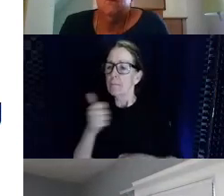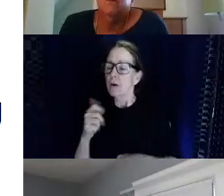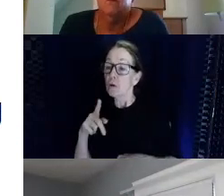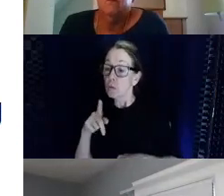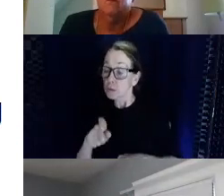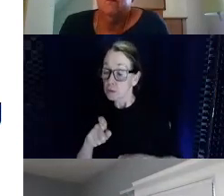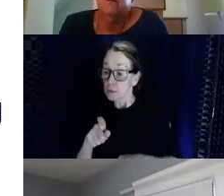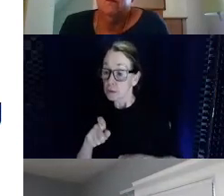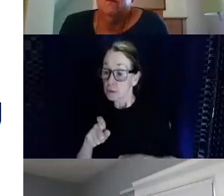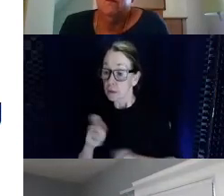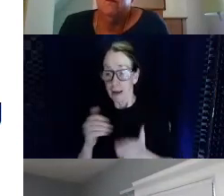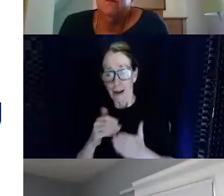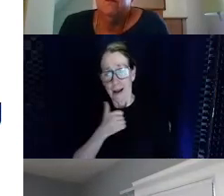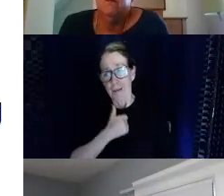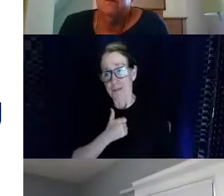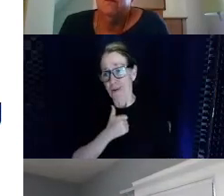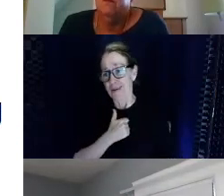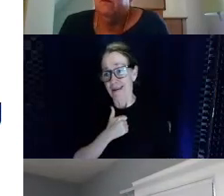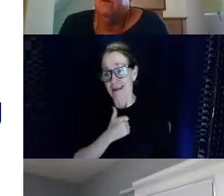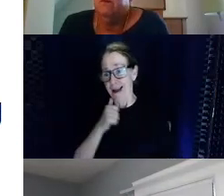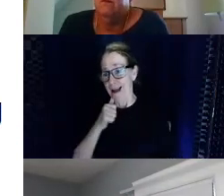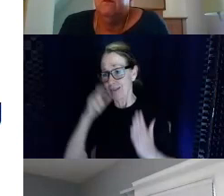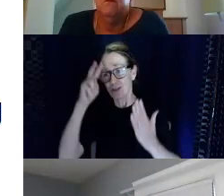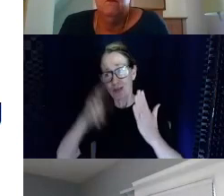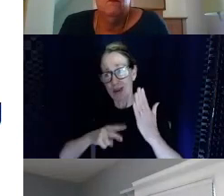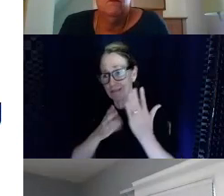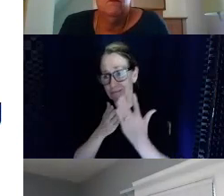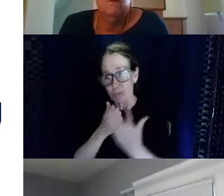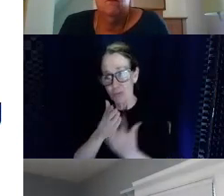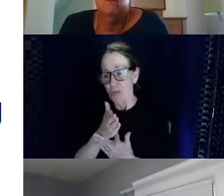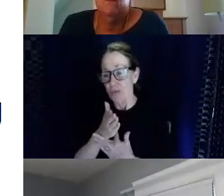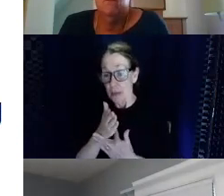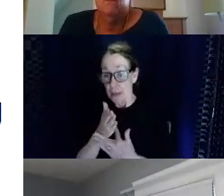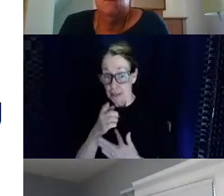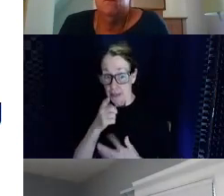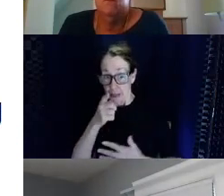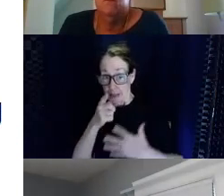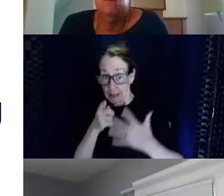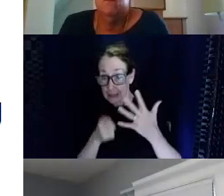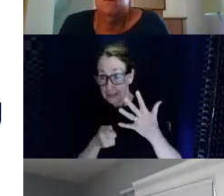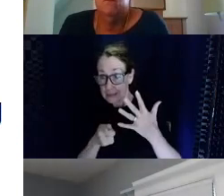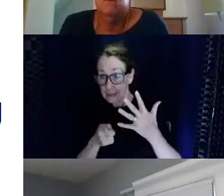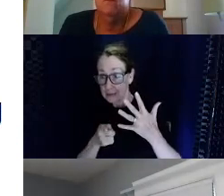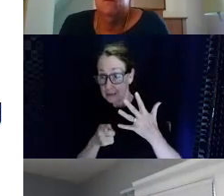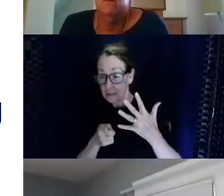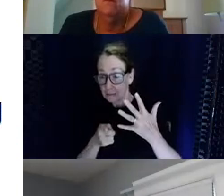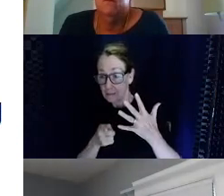I THINK THAT WILL SAVE US A LOT OF WORK FROM HAVING TO IDENTIFY SOMEBODY FROM THE RECORDINGS ARE SUFFICIENT AND THEY'RE GOING TO BE MADE AVAILABLE TO THE PUBLIC.